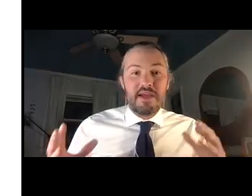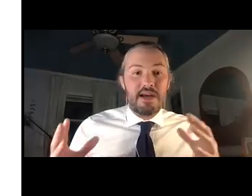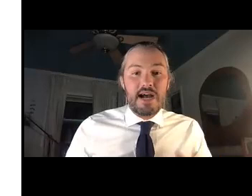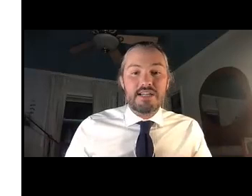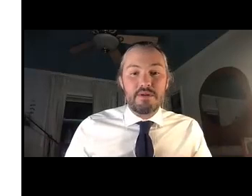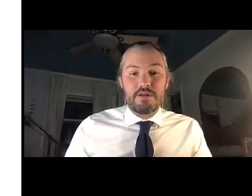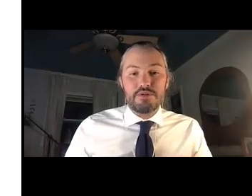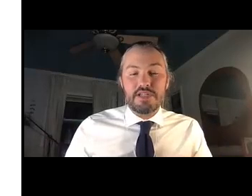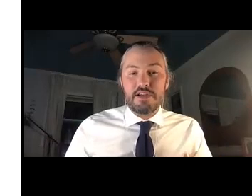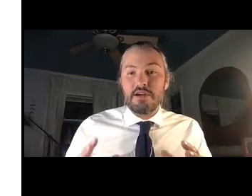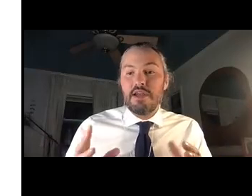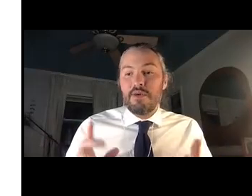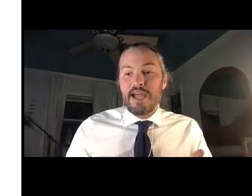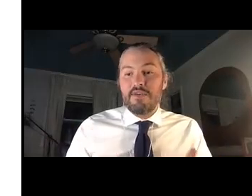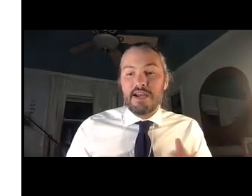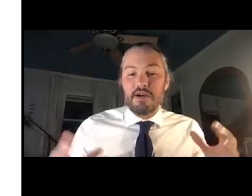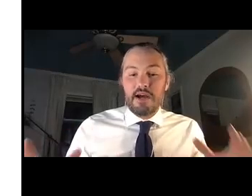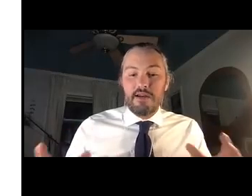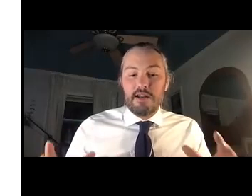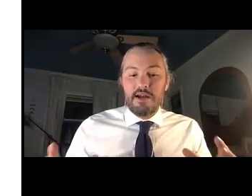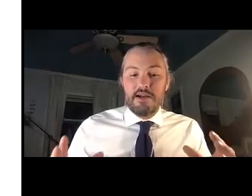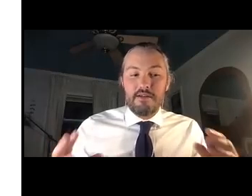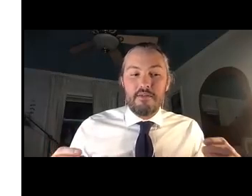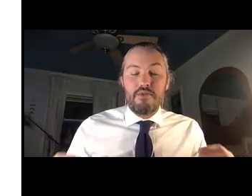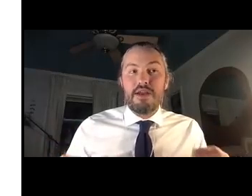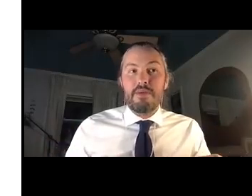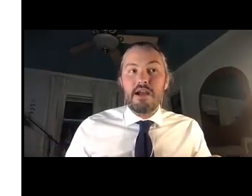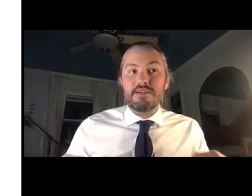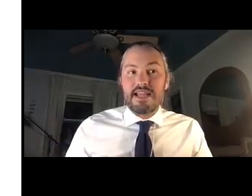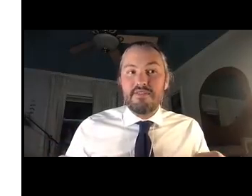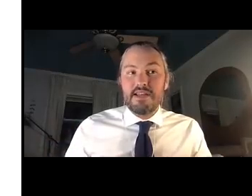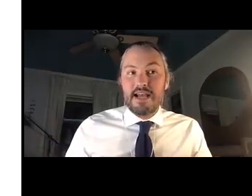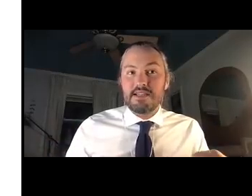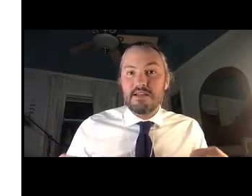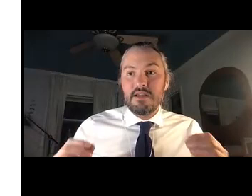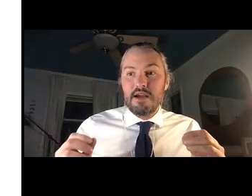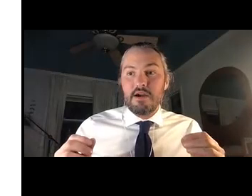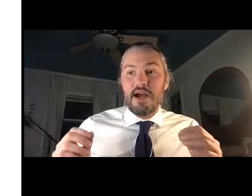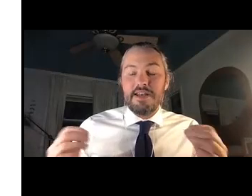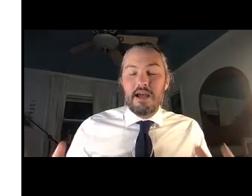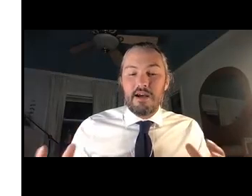a lot of hospital closures here we have kind of a threadbare safety net or net of